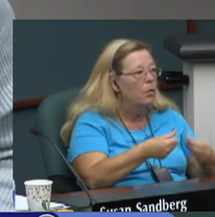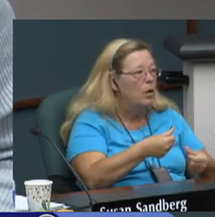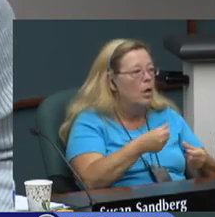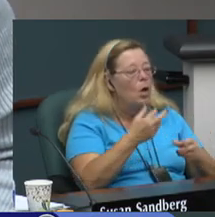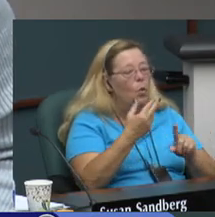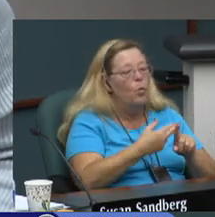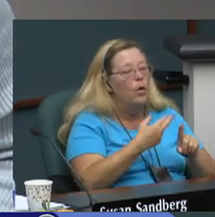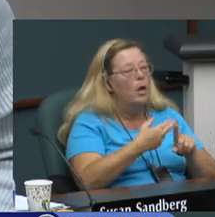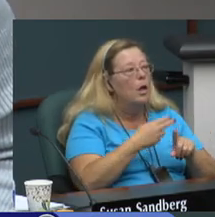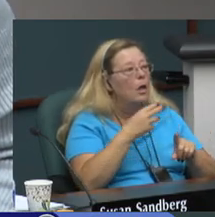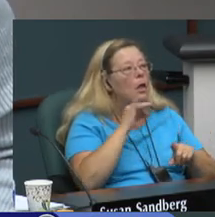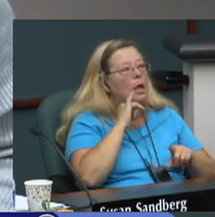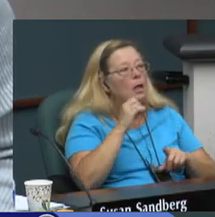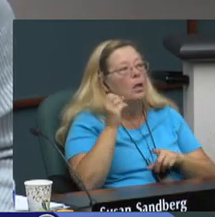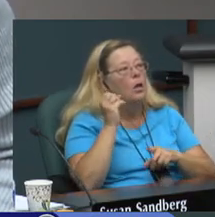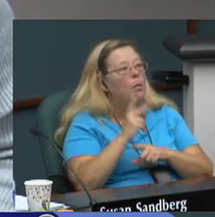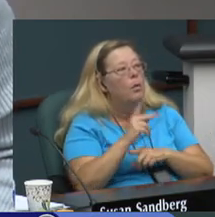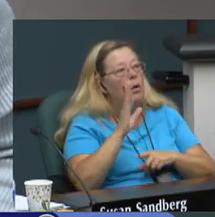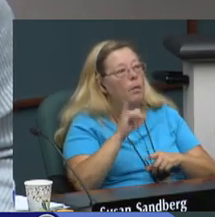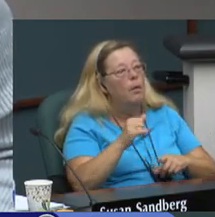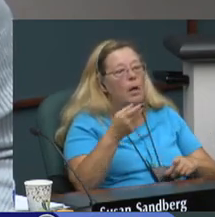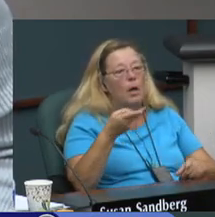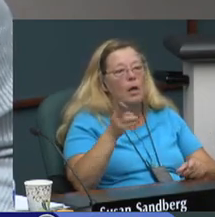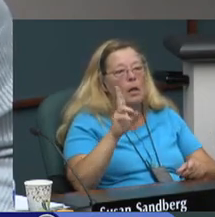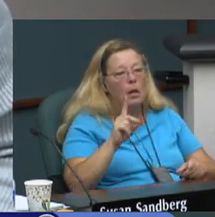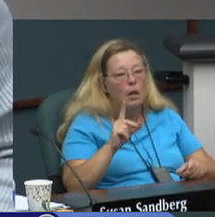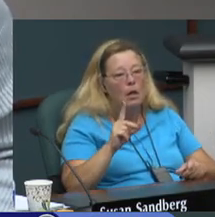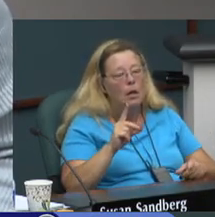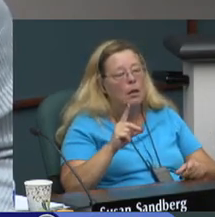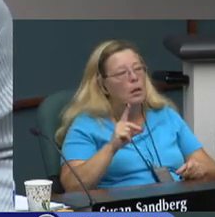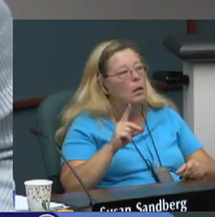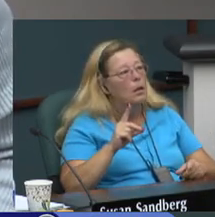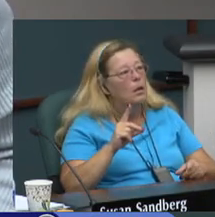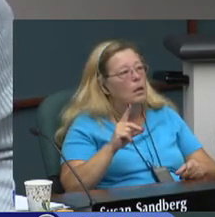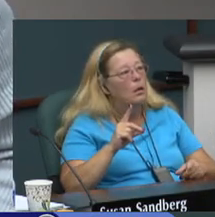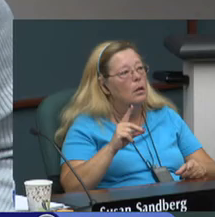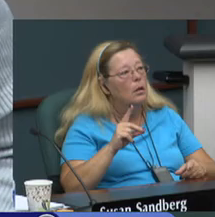would have been approved by HUD to be able to charge to charge so up but I